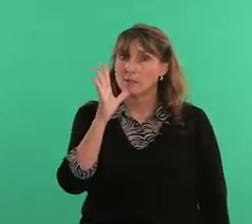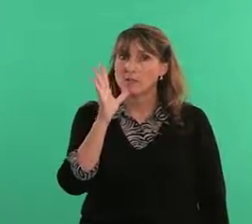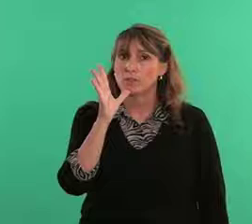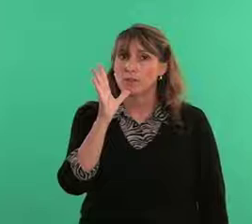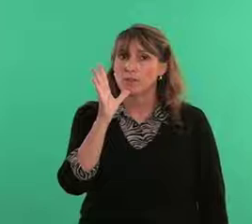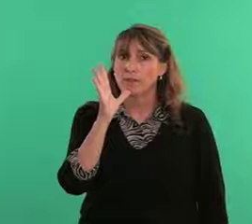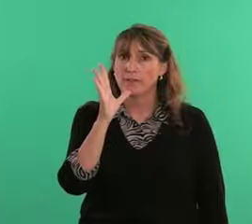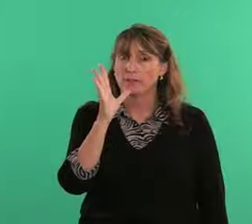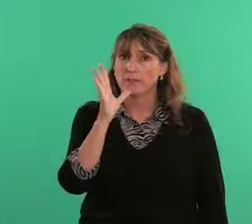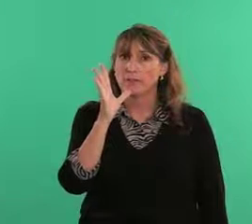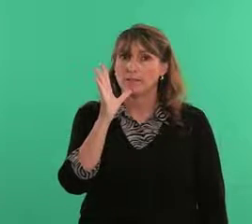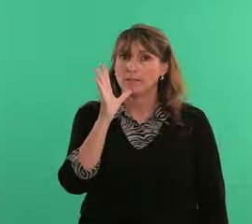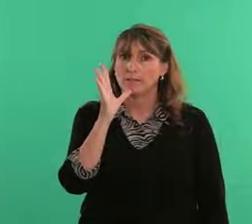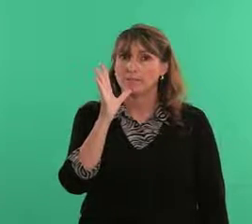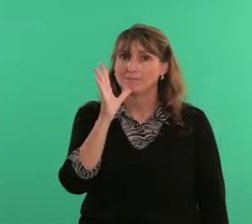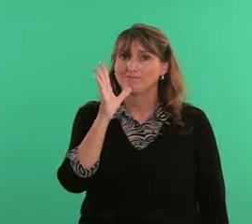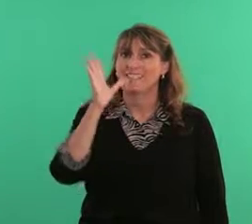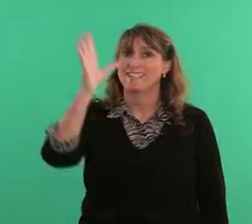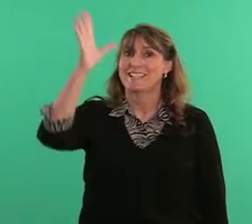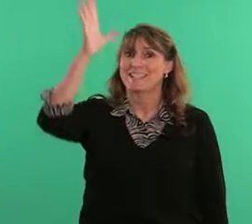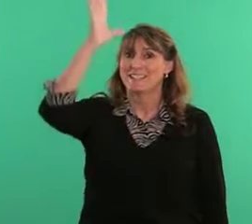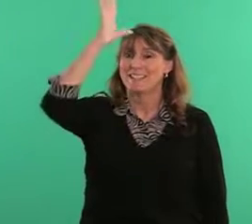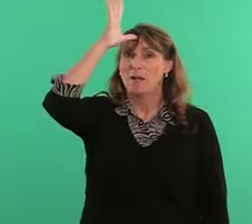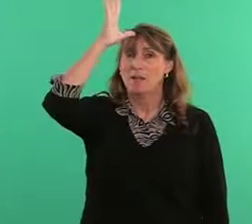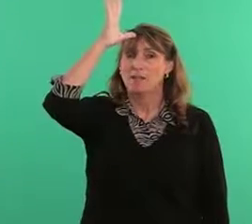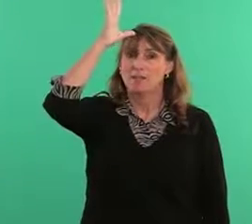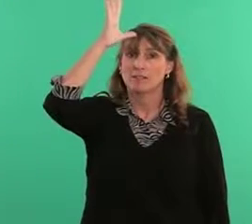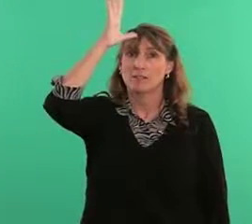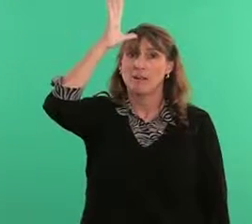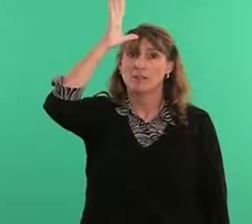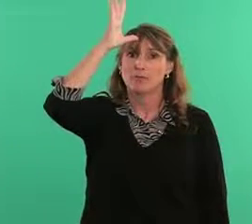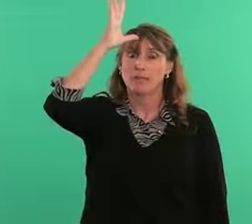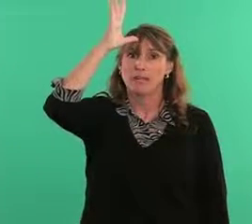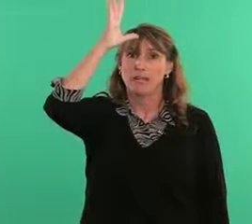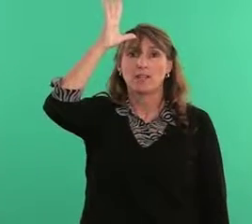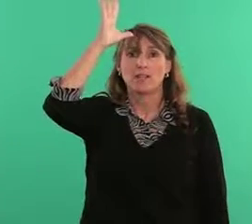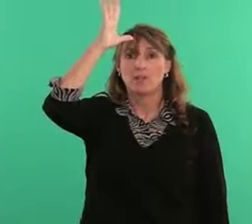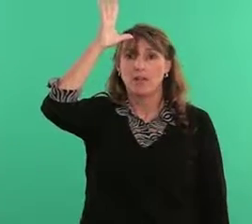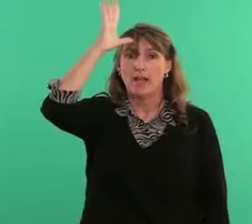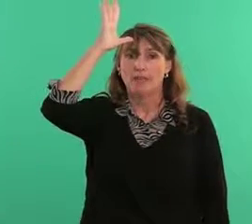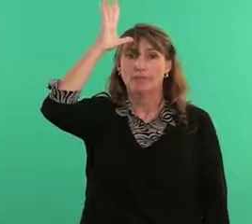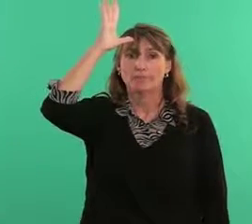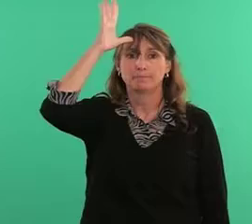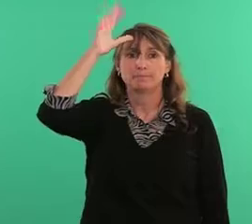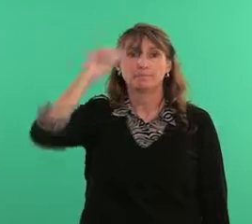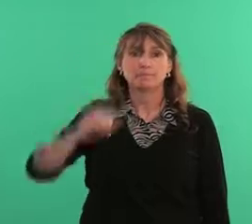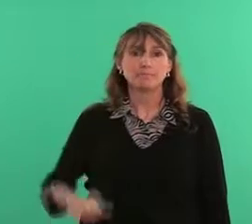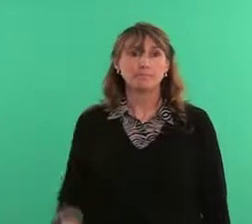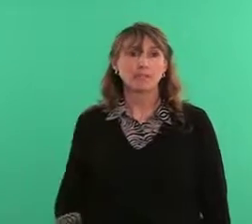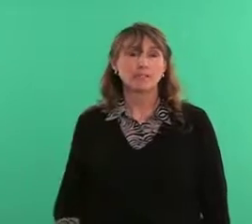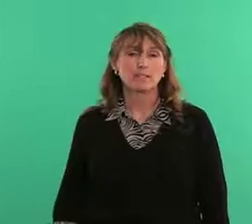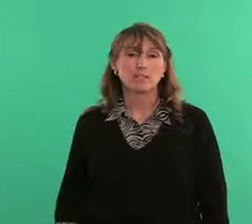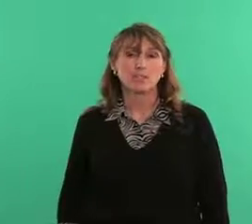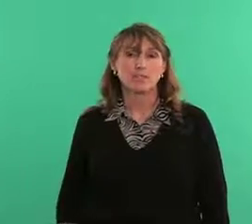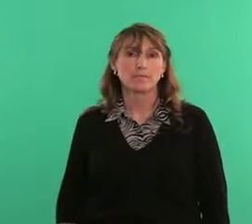What do you think father would be? Yes, up here on your forehead, father. sister